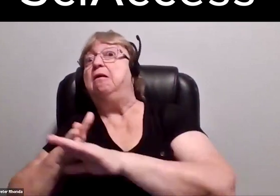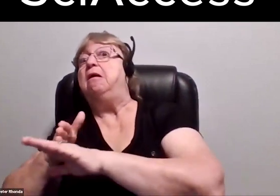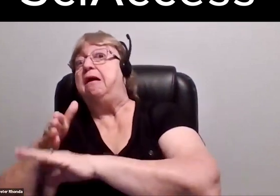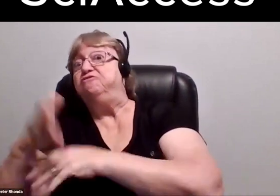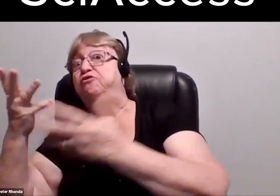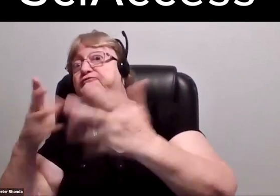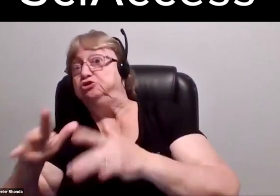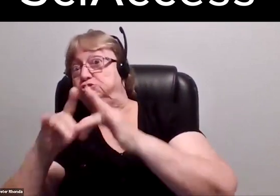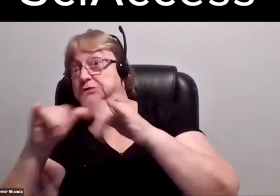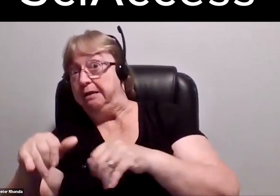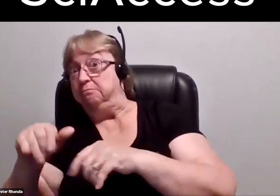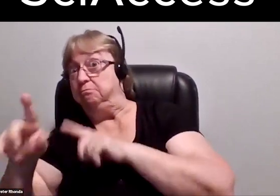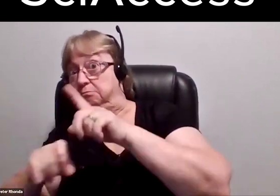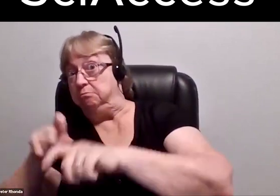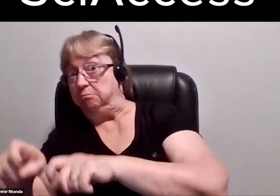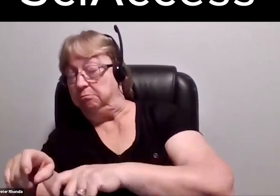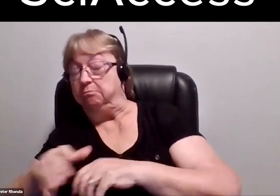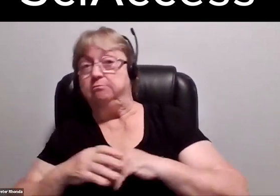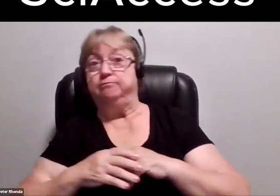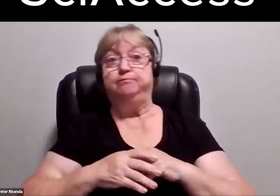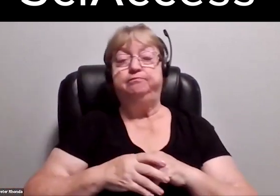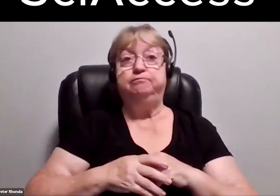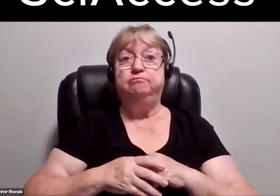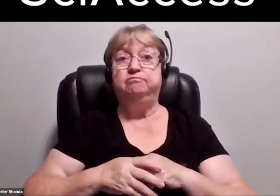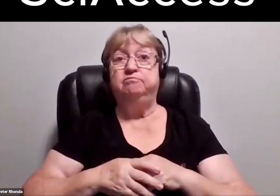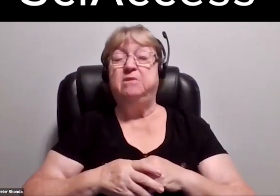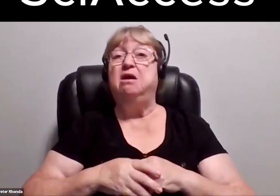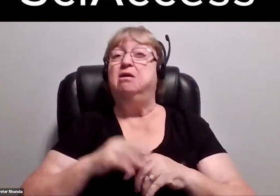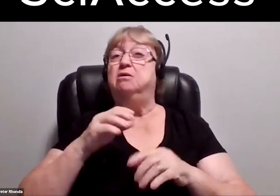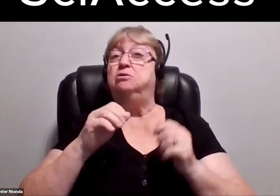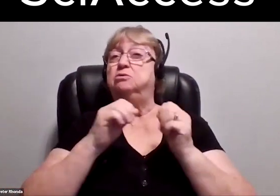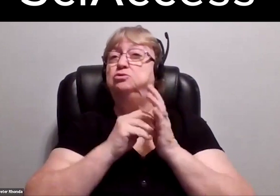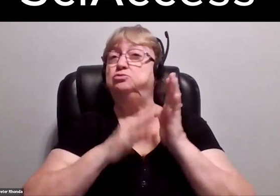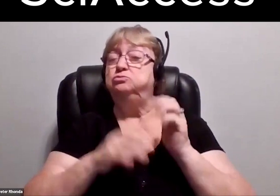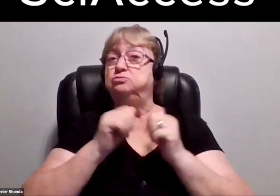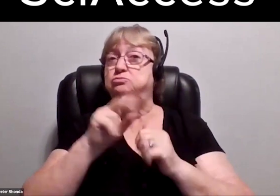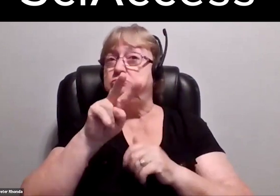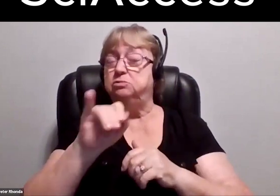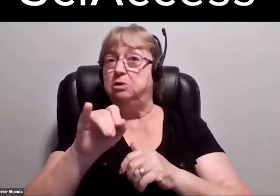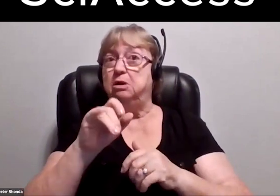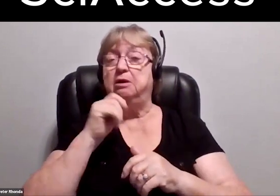Overall, students with VI conceptual learning and understanding of astronomical phenomena increased